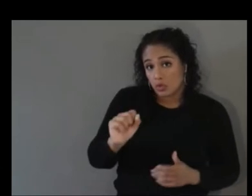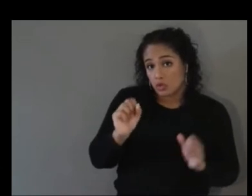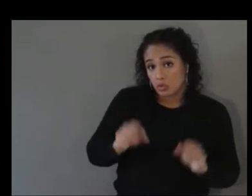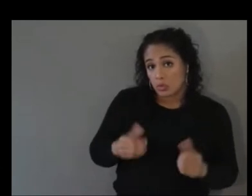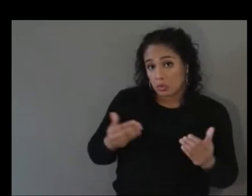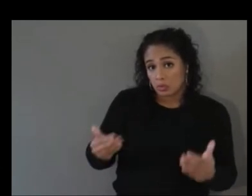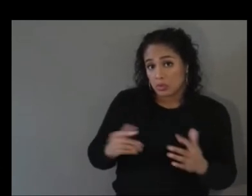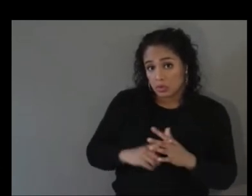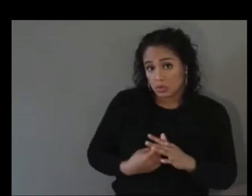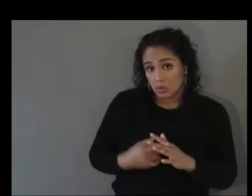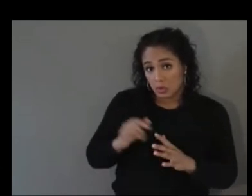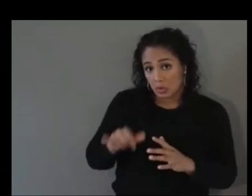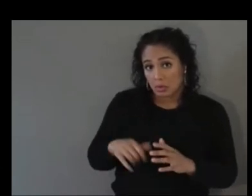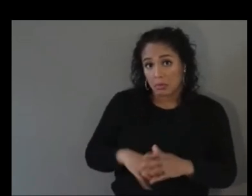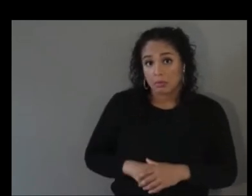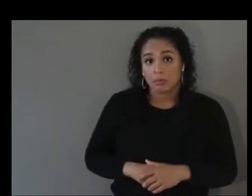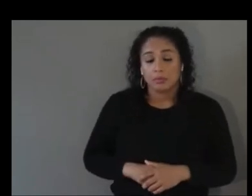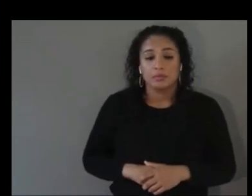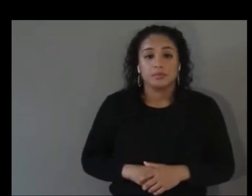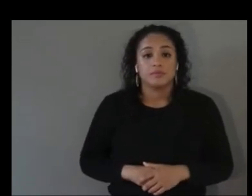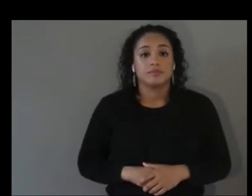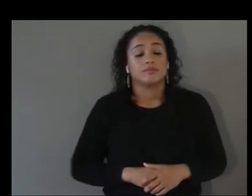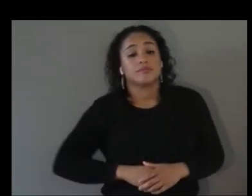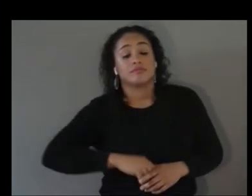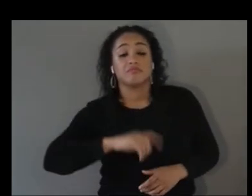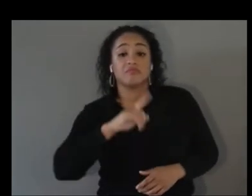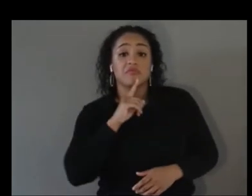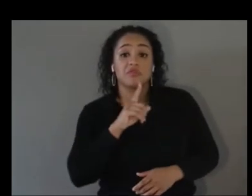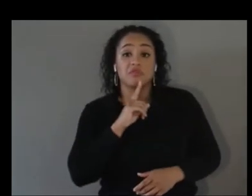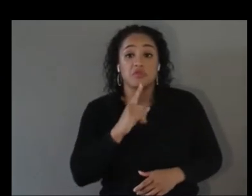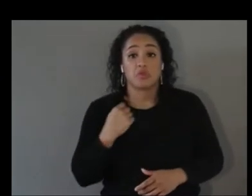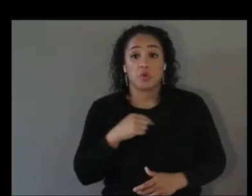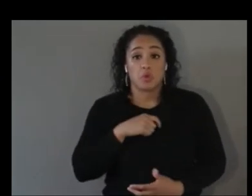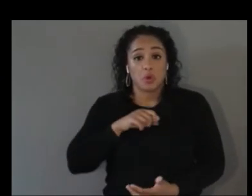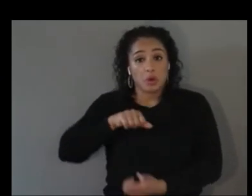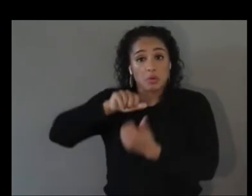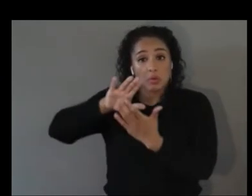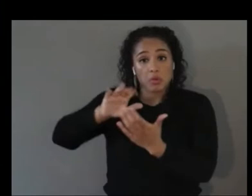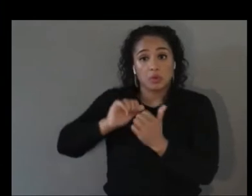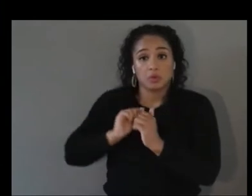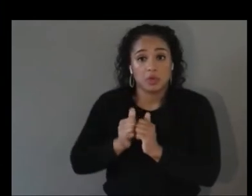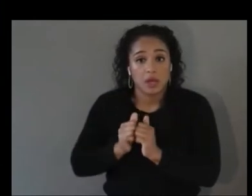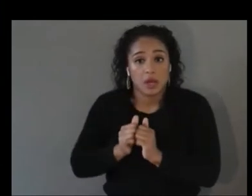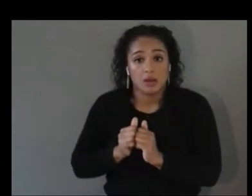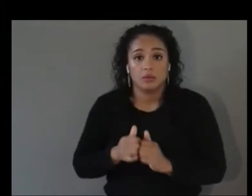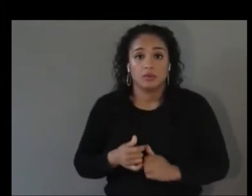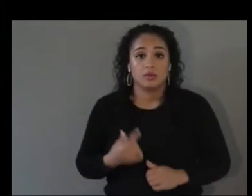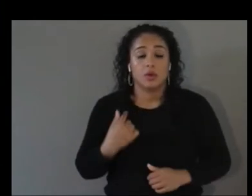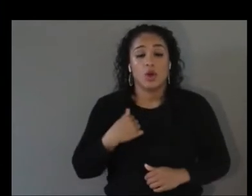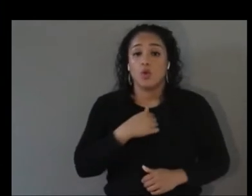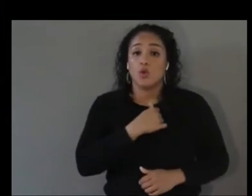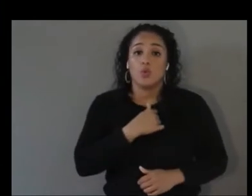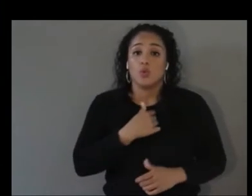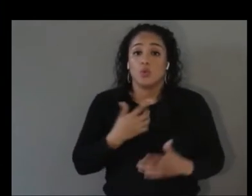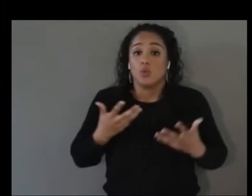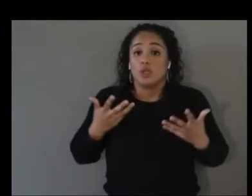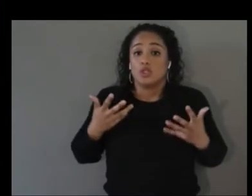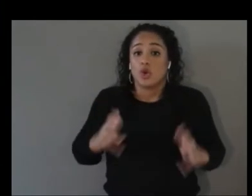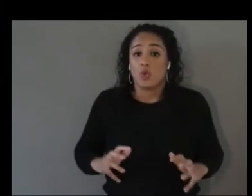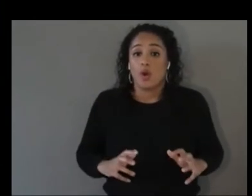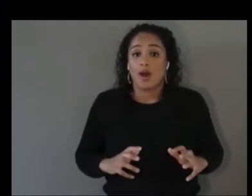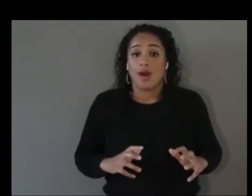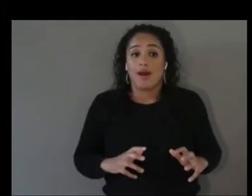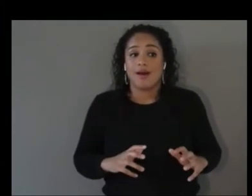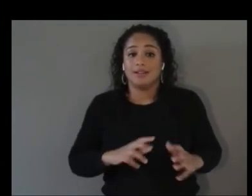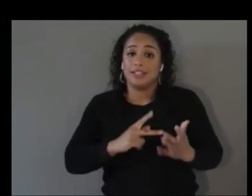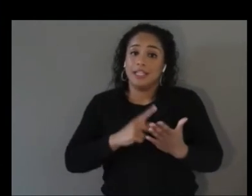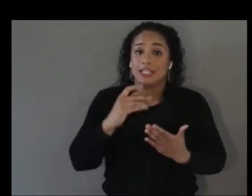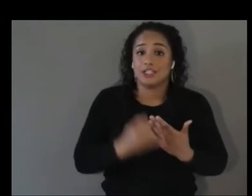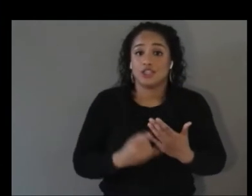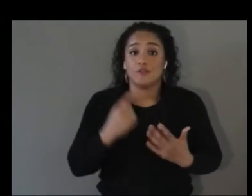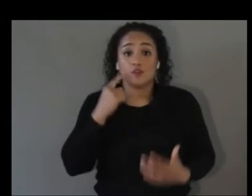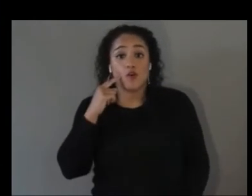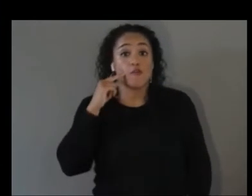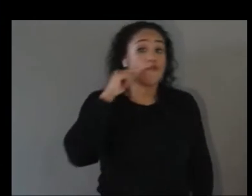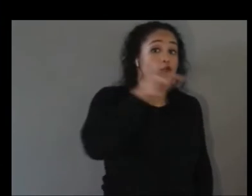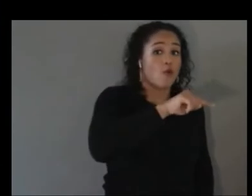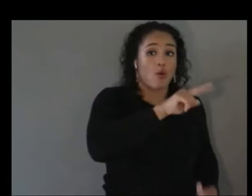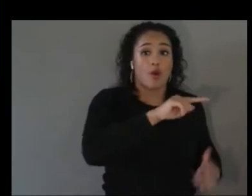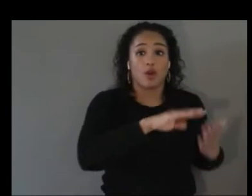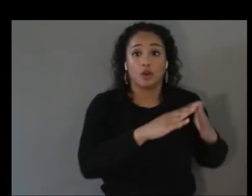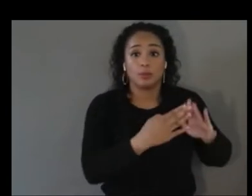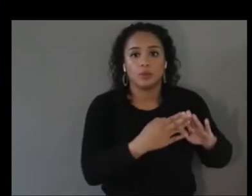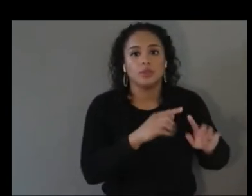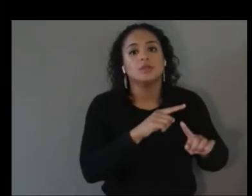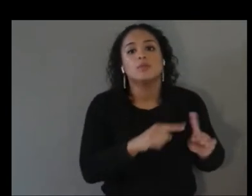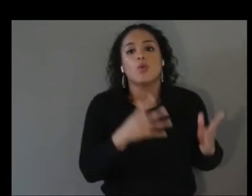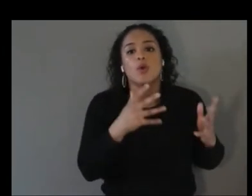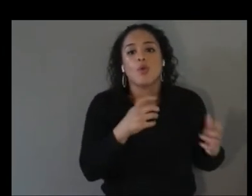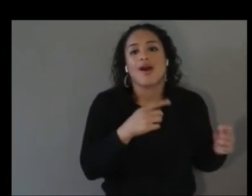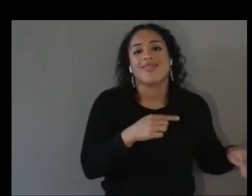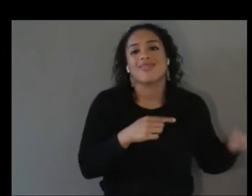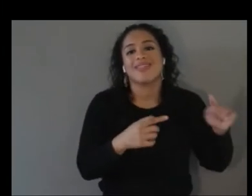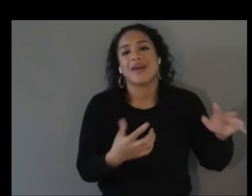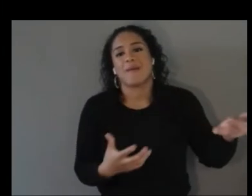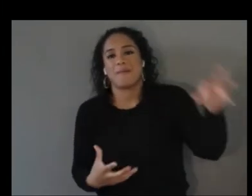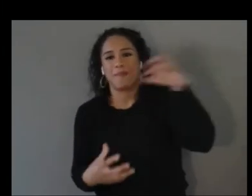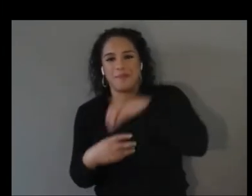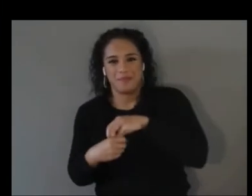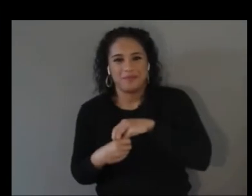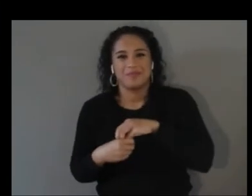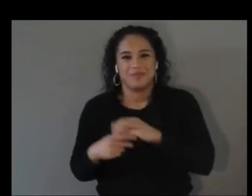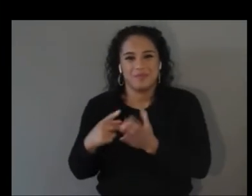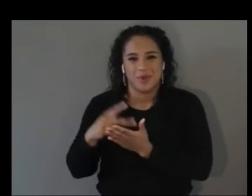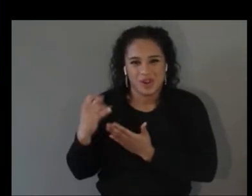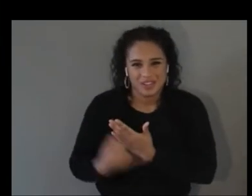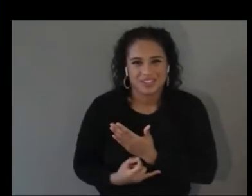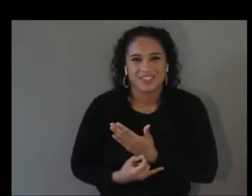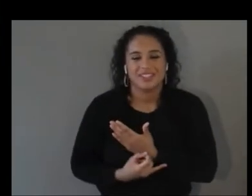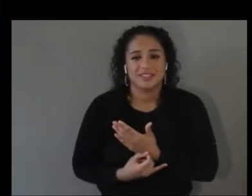Sure. The best way that we're tackling that is that we don't want to do initiatives for communities, we want to bring these communities to do these initiatives. There's such a difference when an organization that's